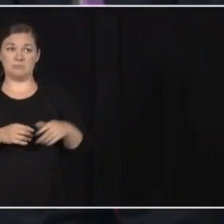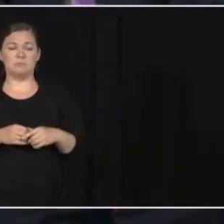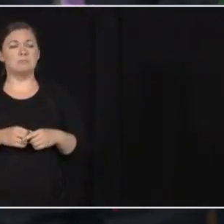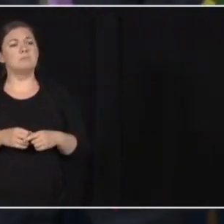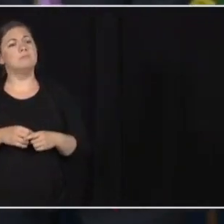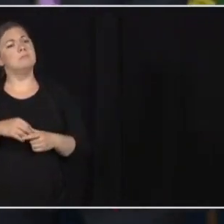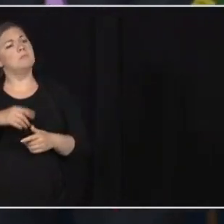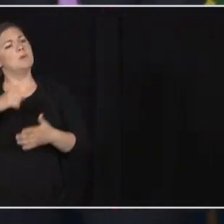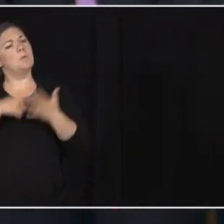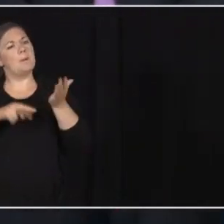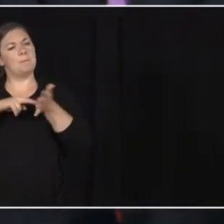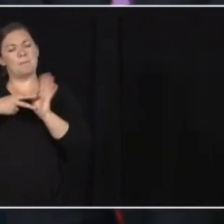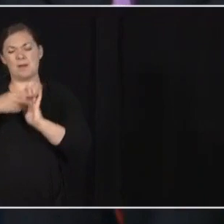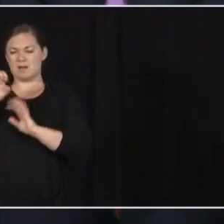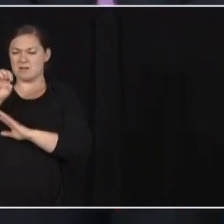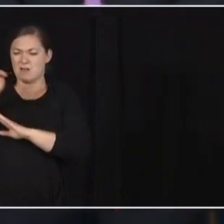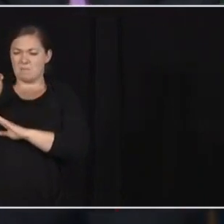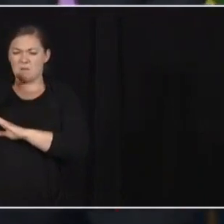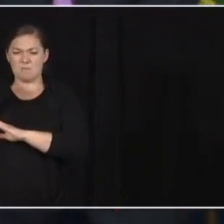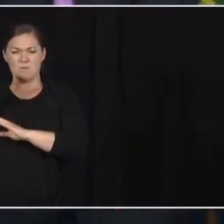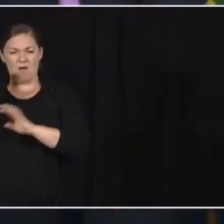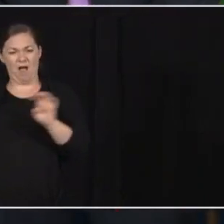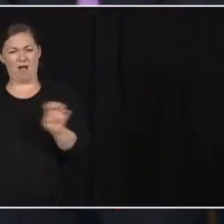What exactly